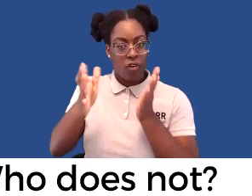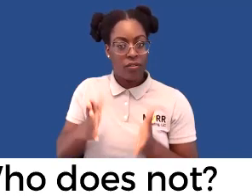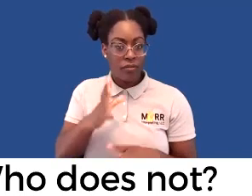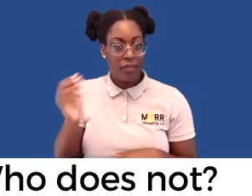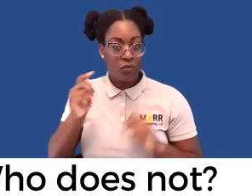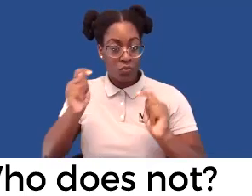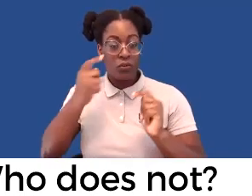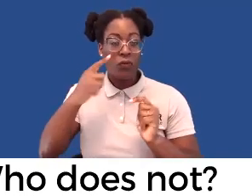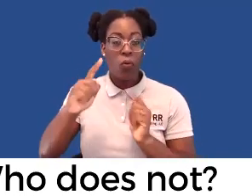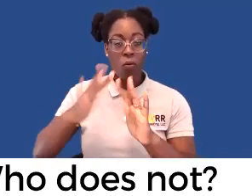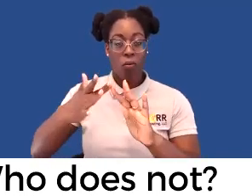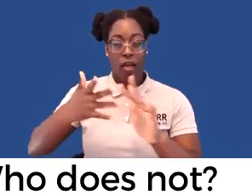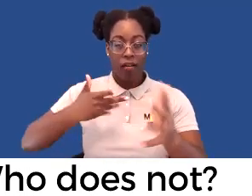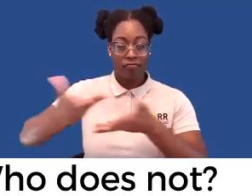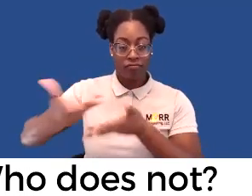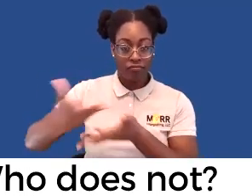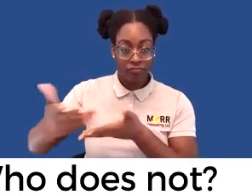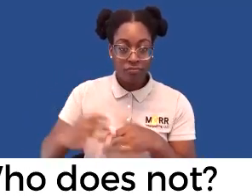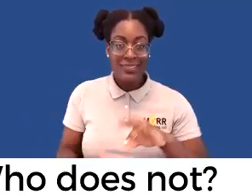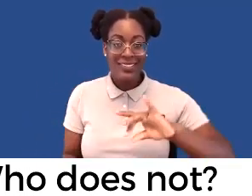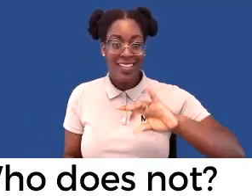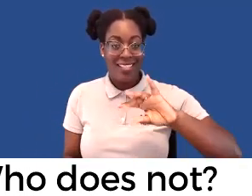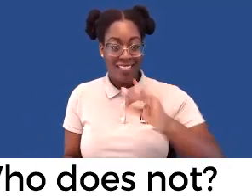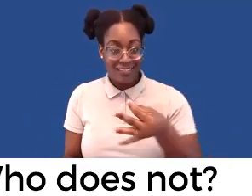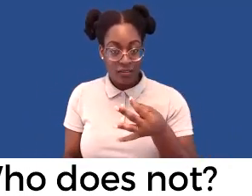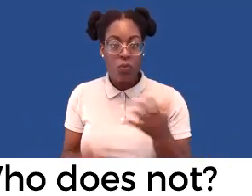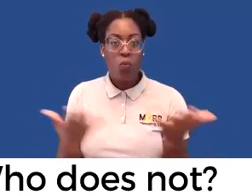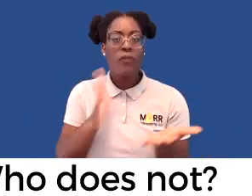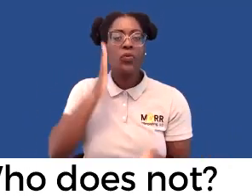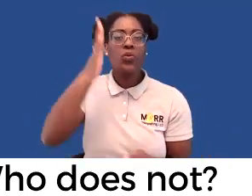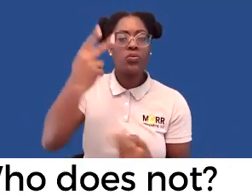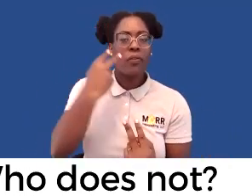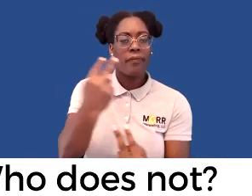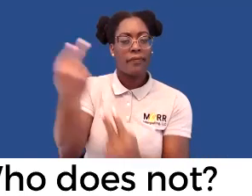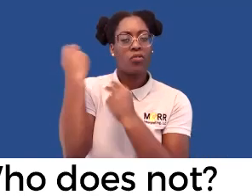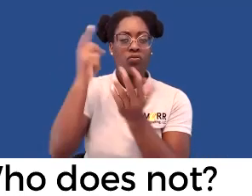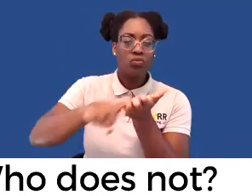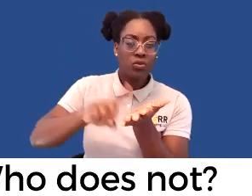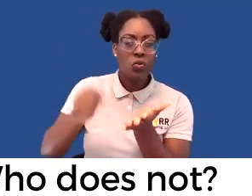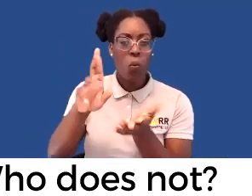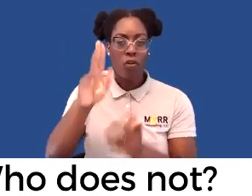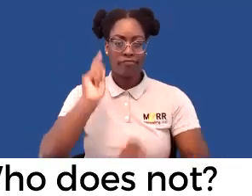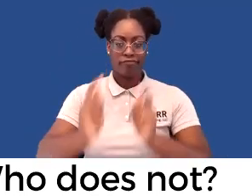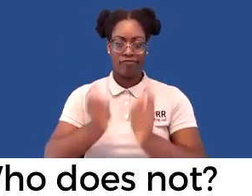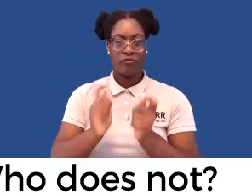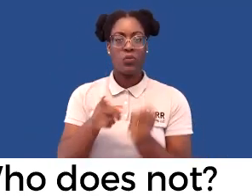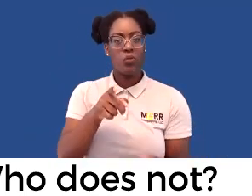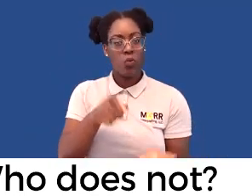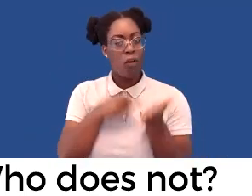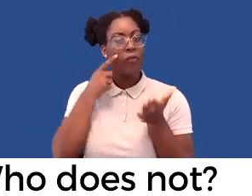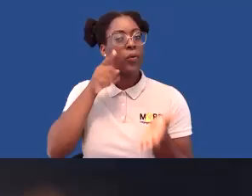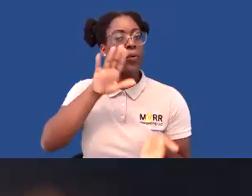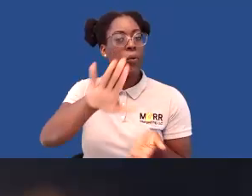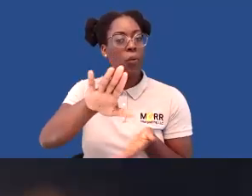I'm thinking about what reflection, research, or maybe revision might be needed in your online writing center work?